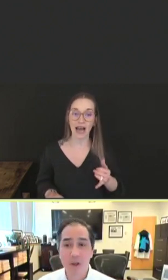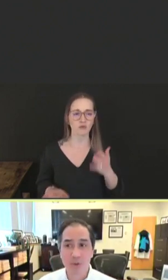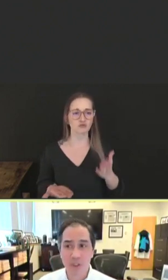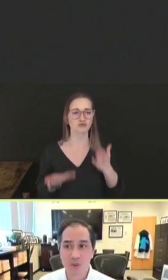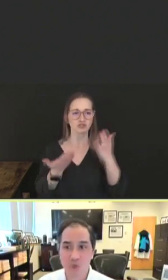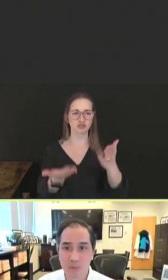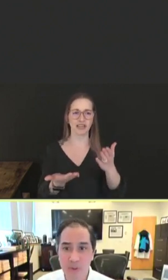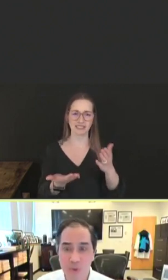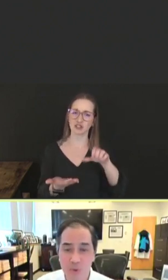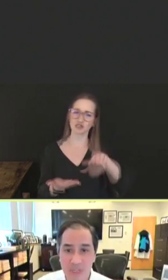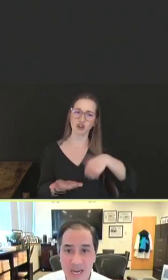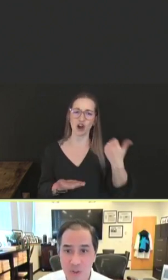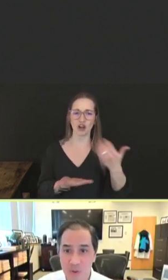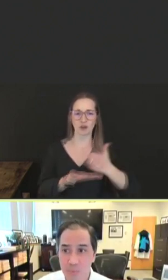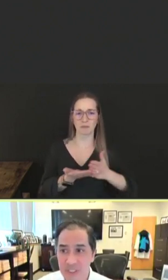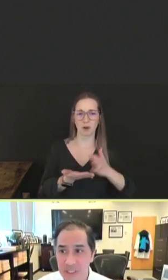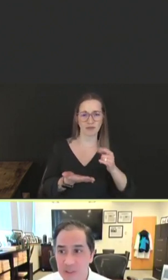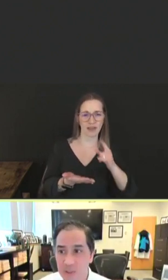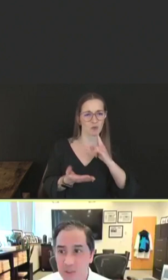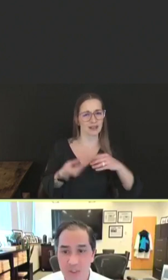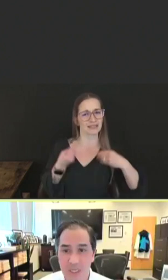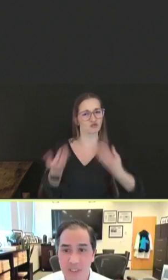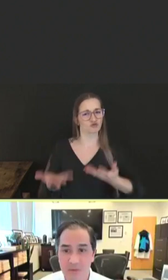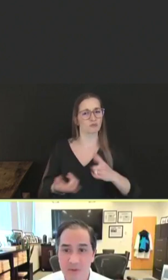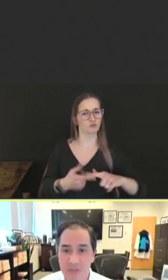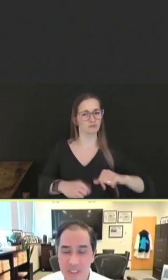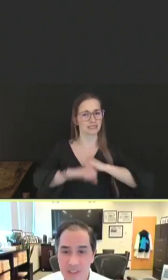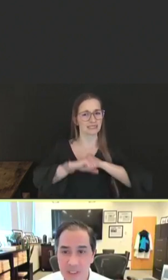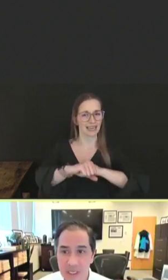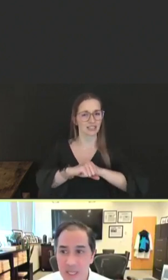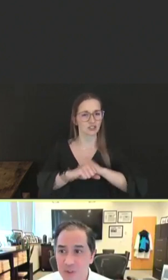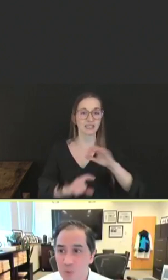also contribute to protection, particularly protection against severe disease. And so